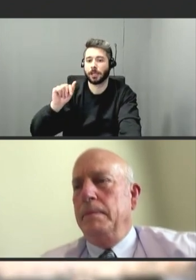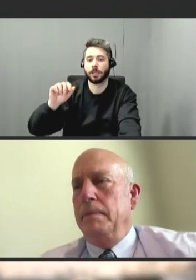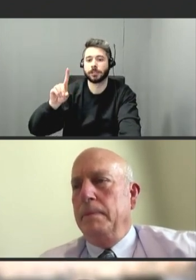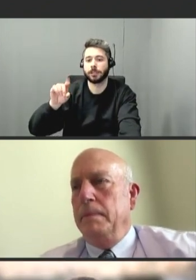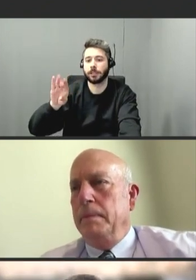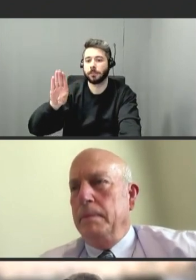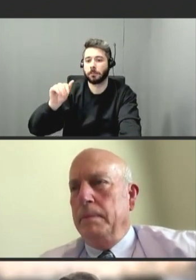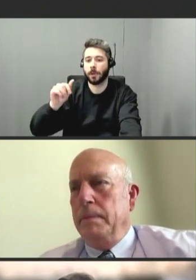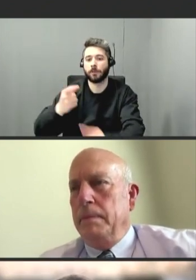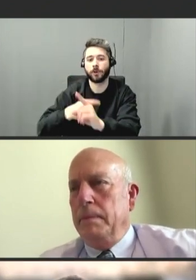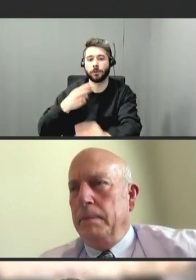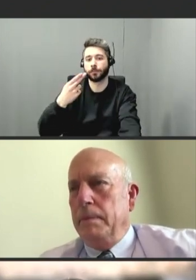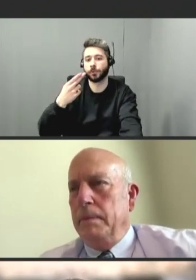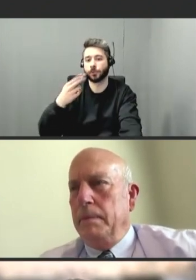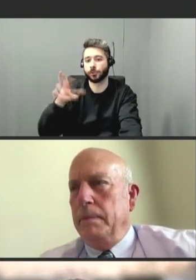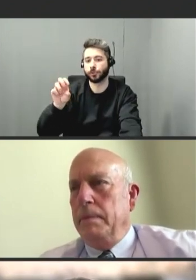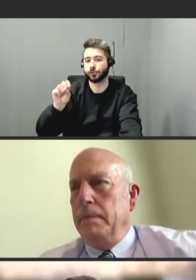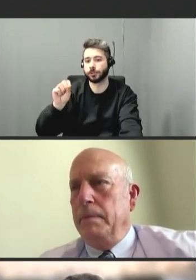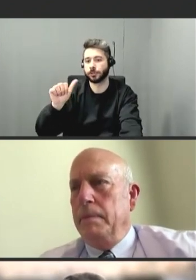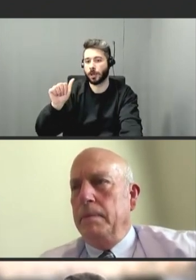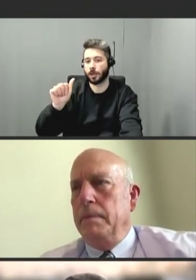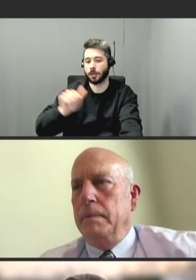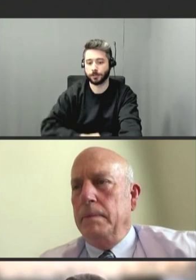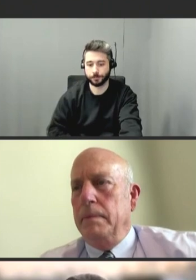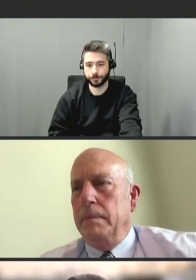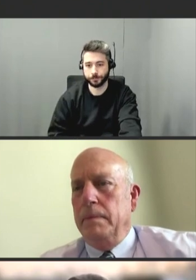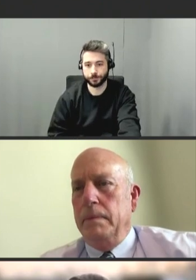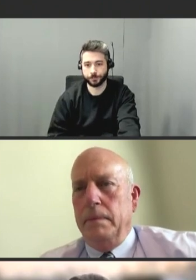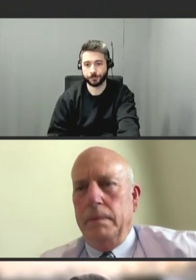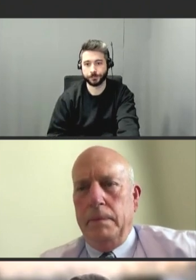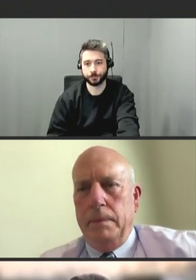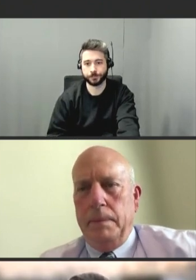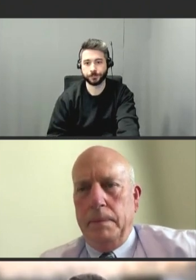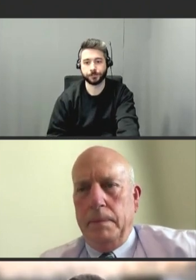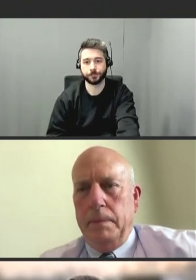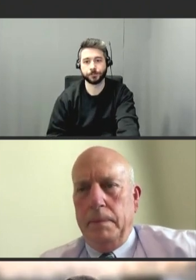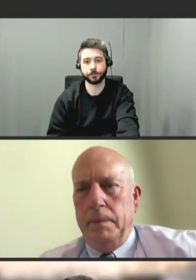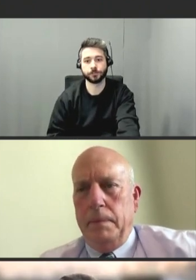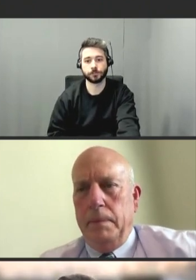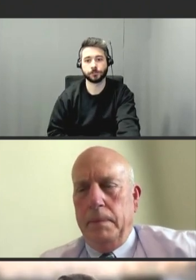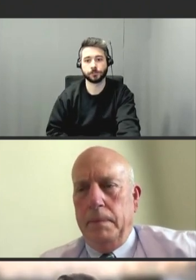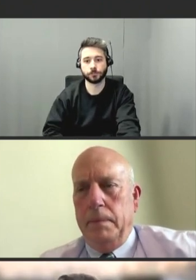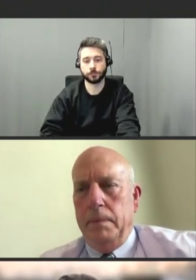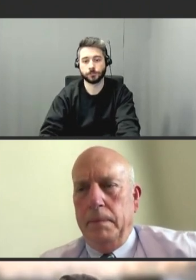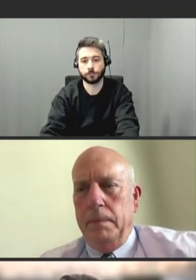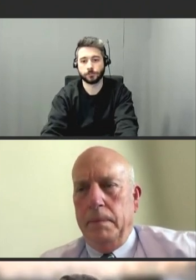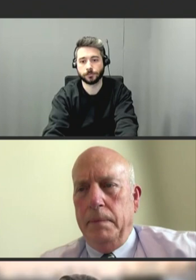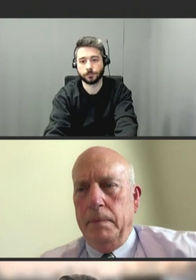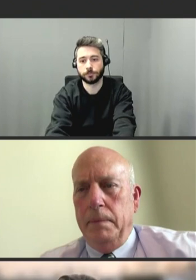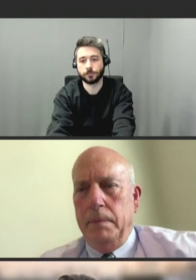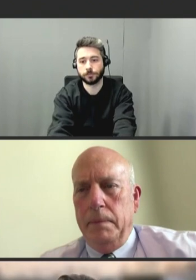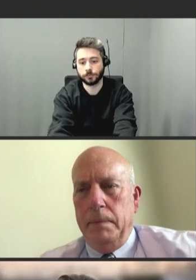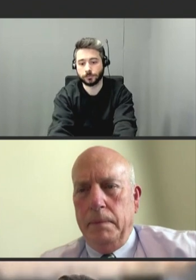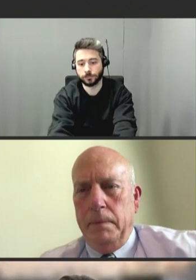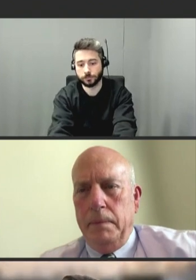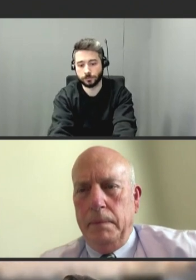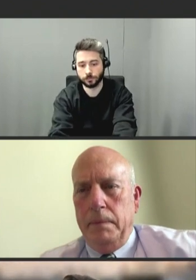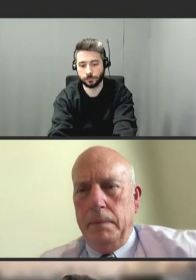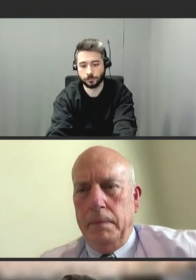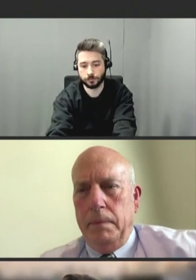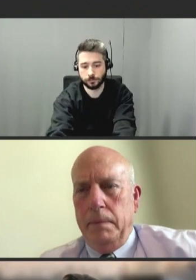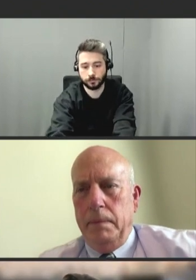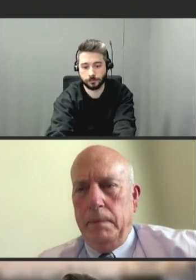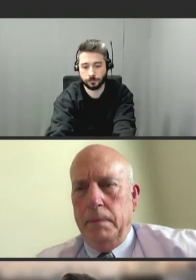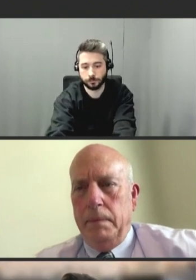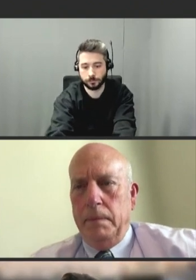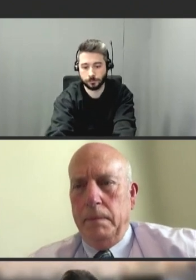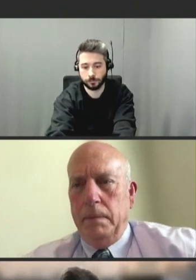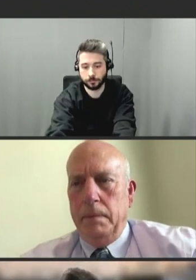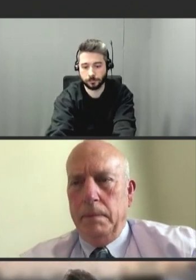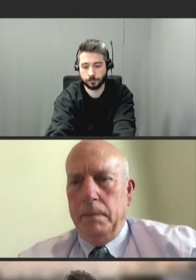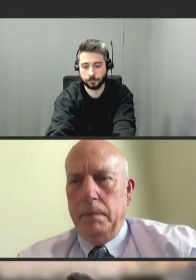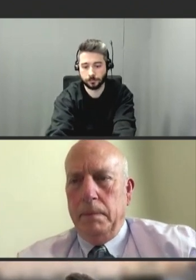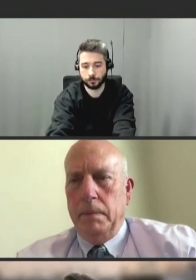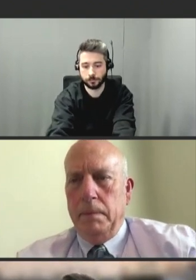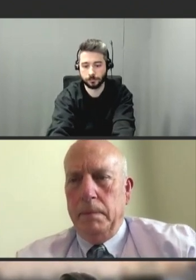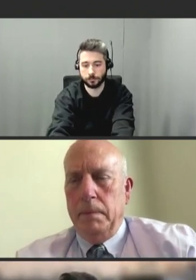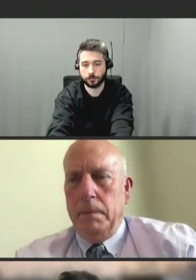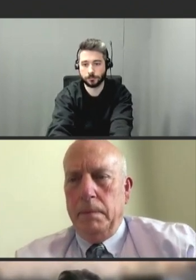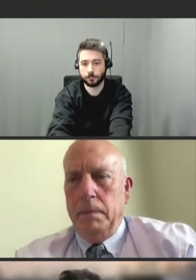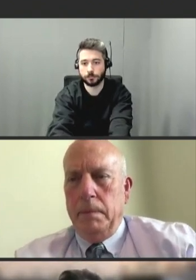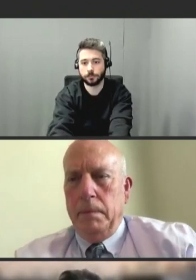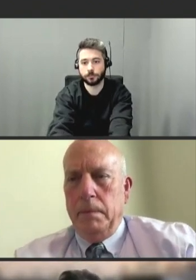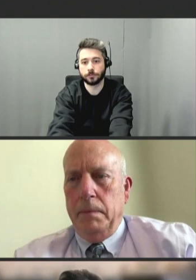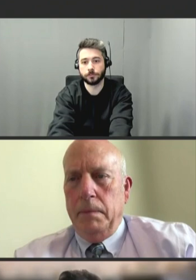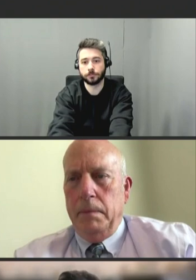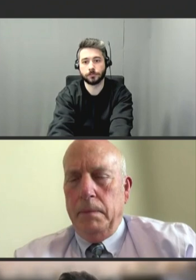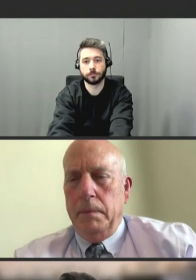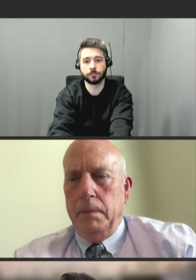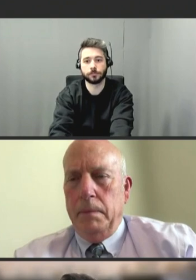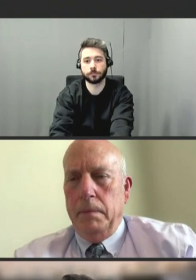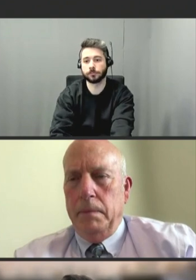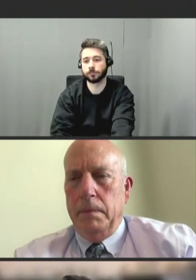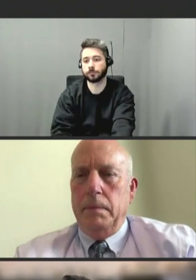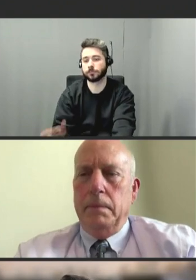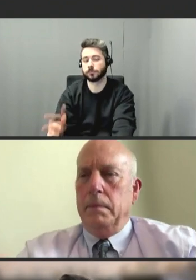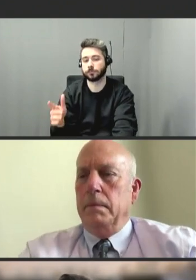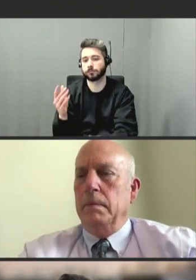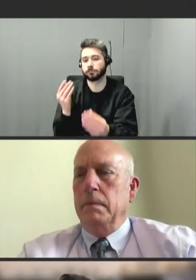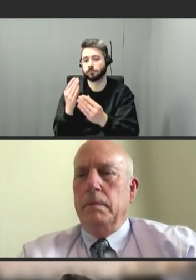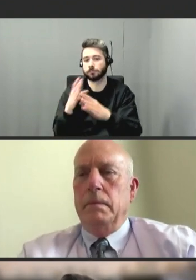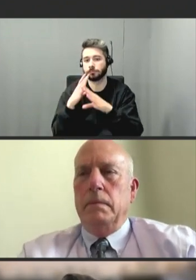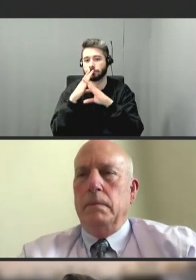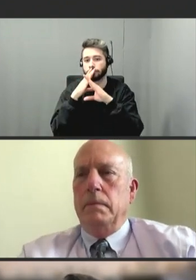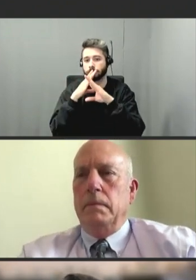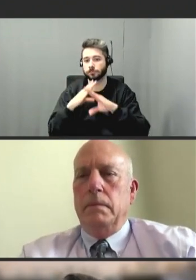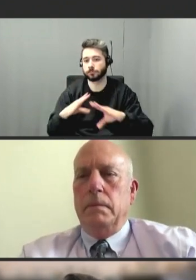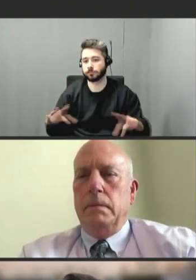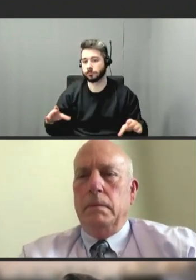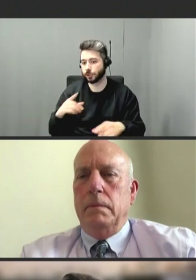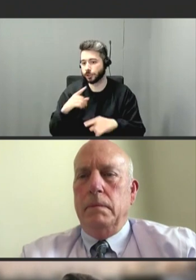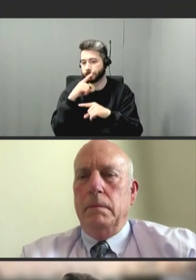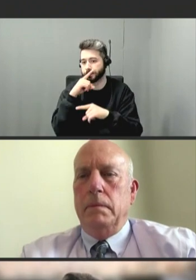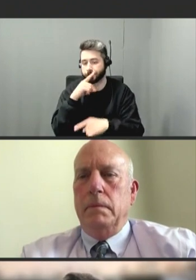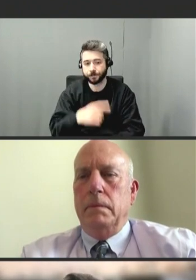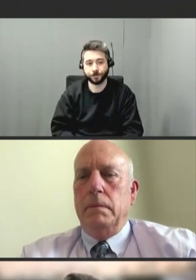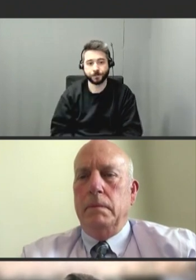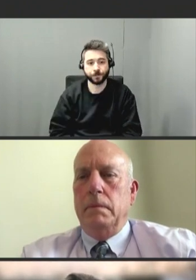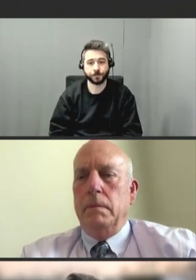Is Roxana -- you’re on mute, Roxana.